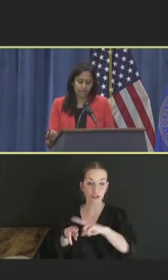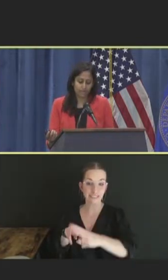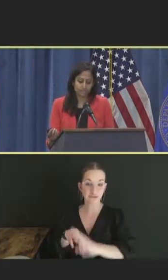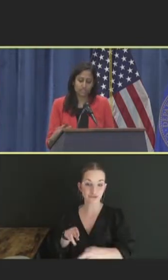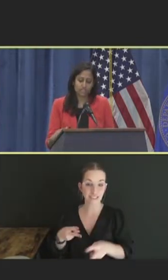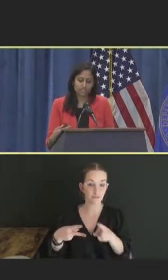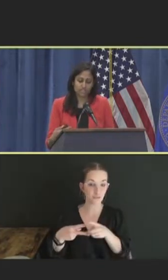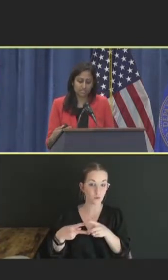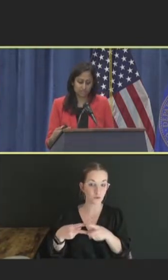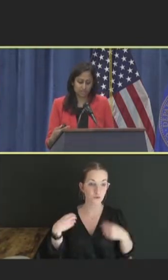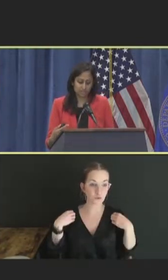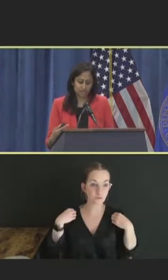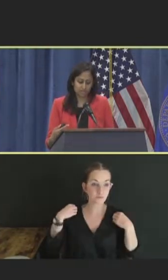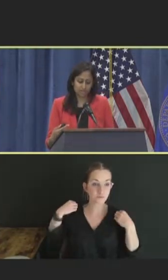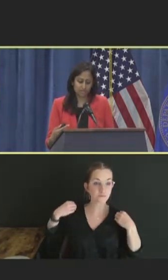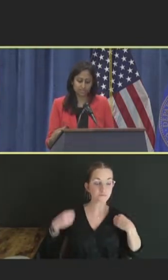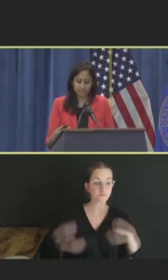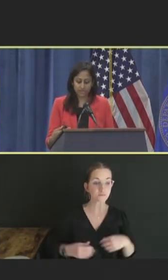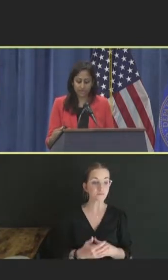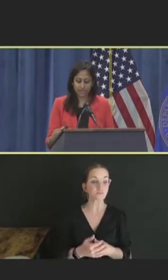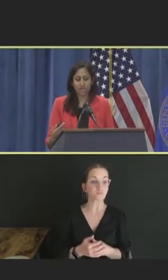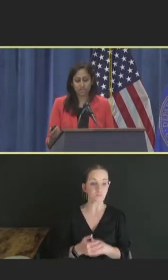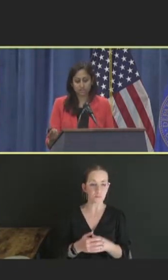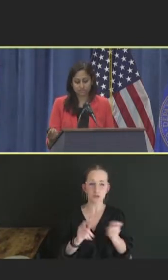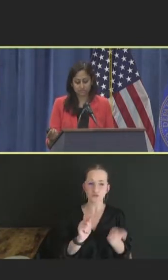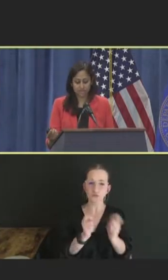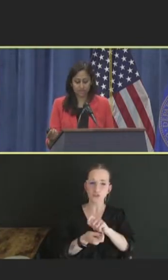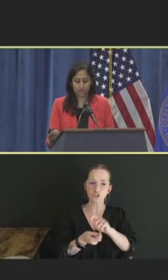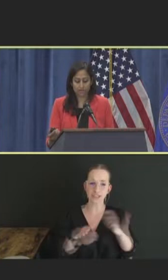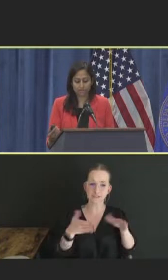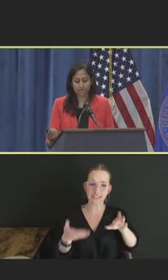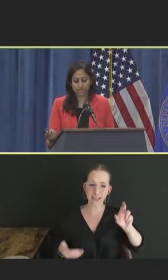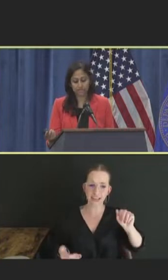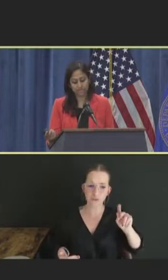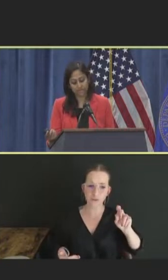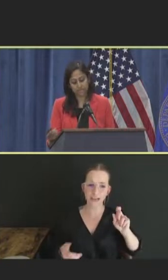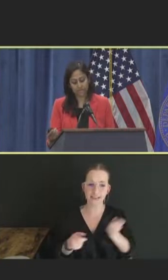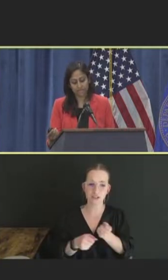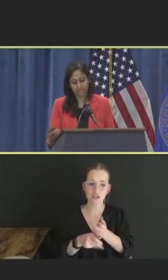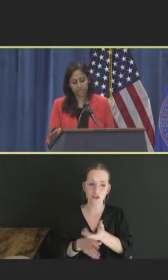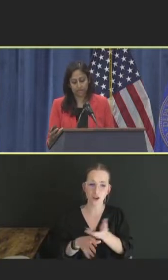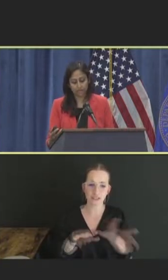So, the changes in death rate and causes of death also led to declines in -- or